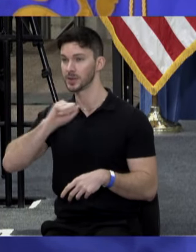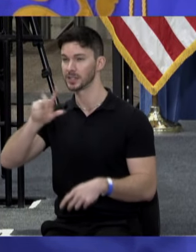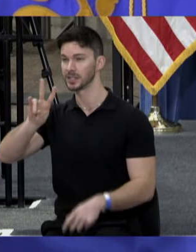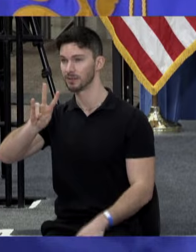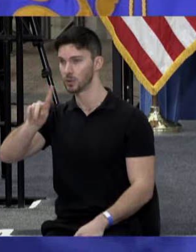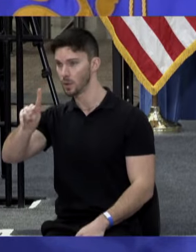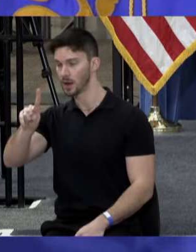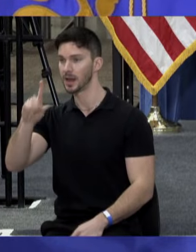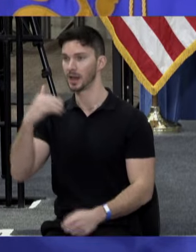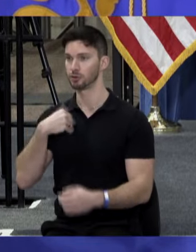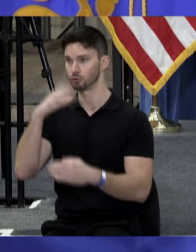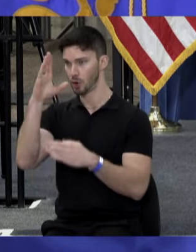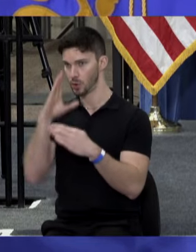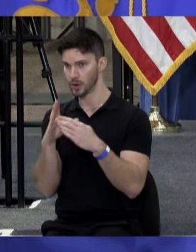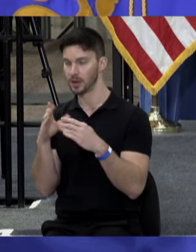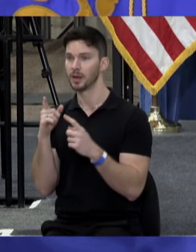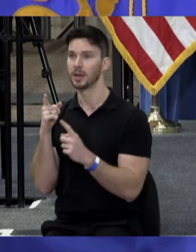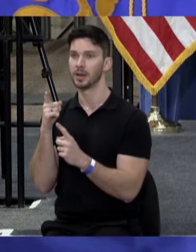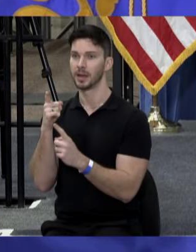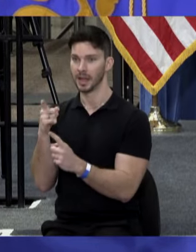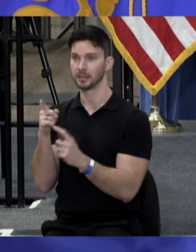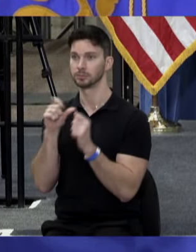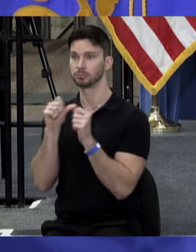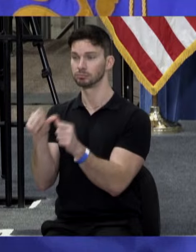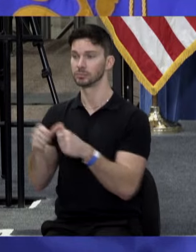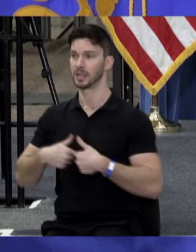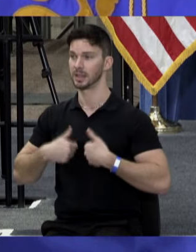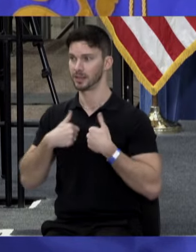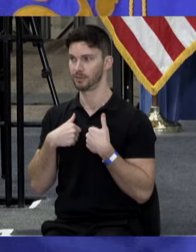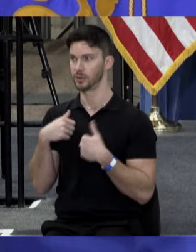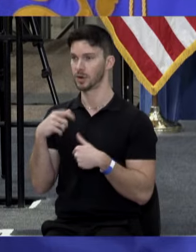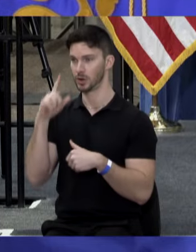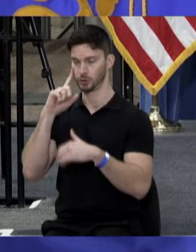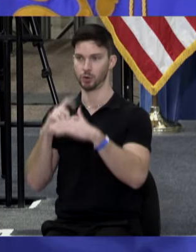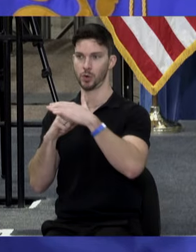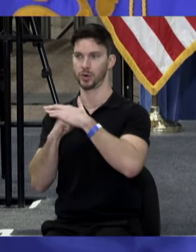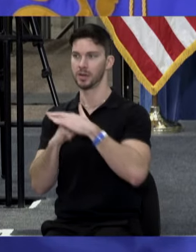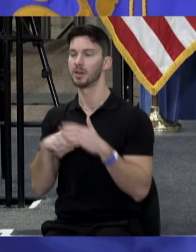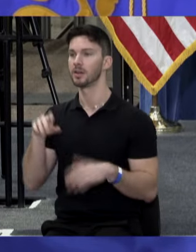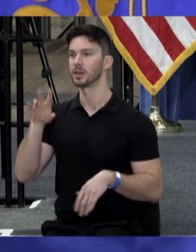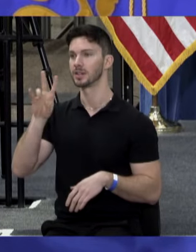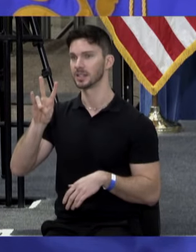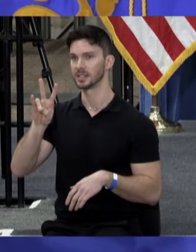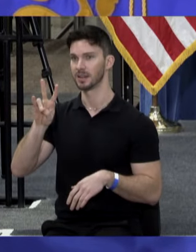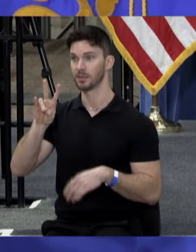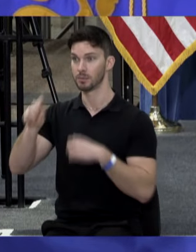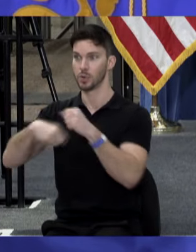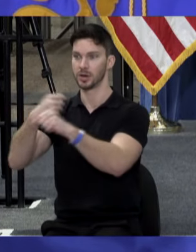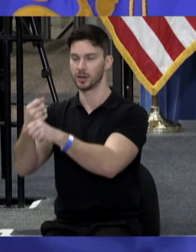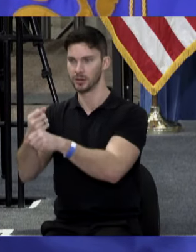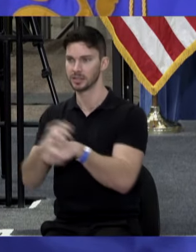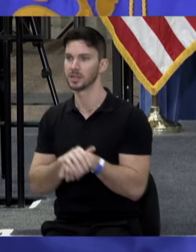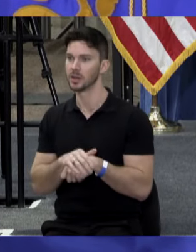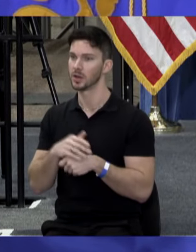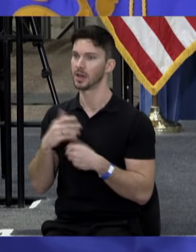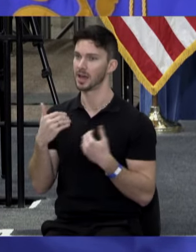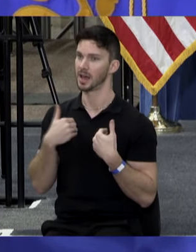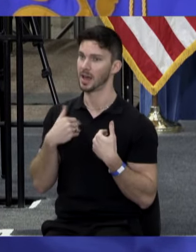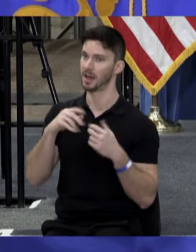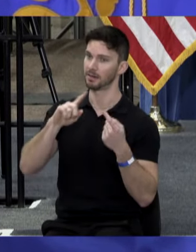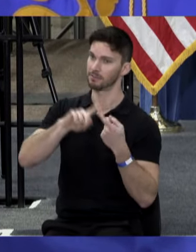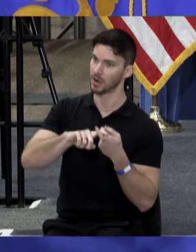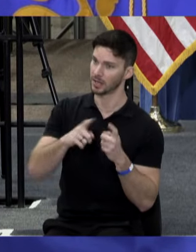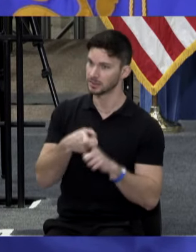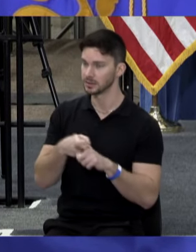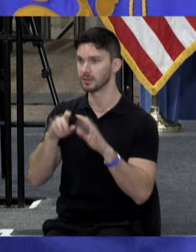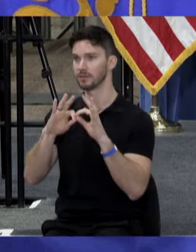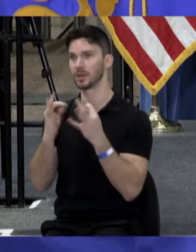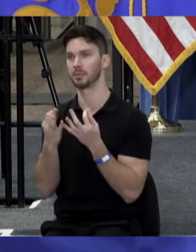lived seven more years with family members and friends acting as 24 hour caregivers. My life